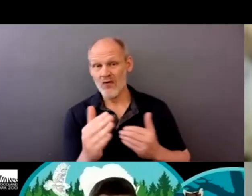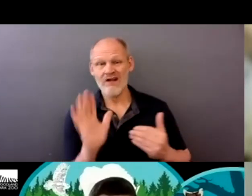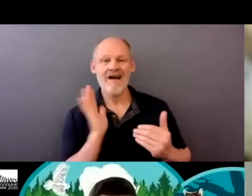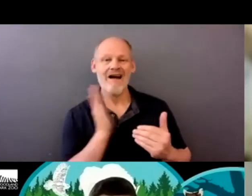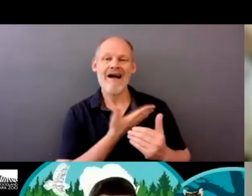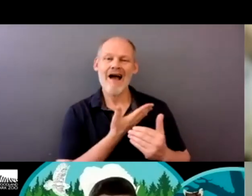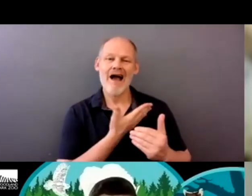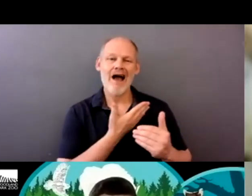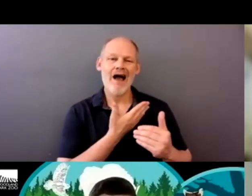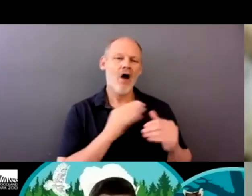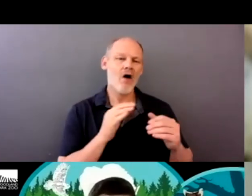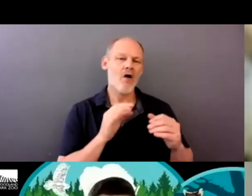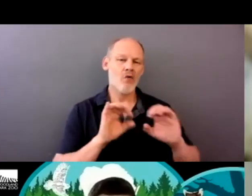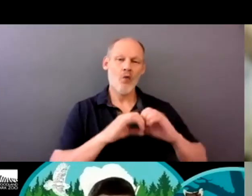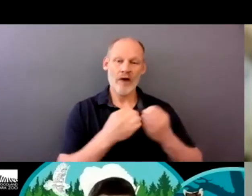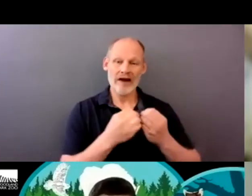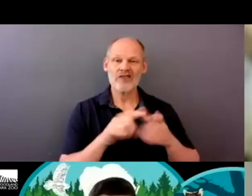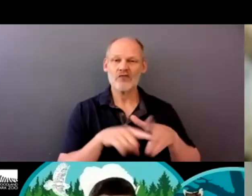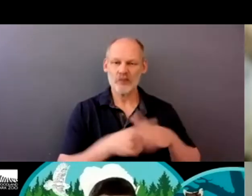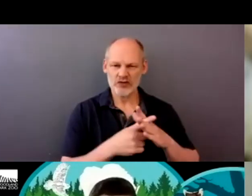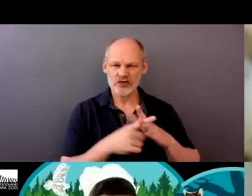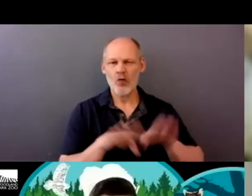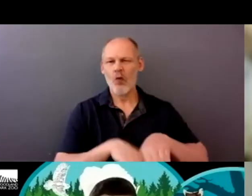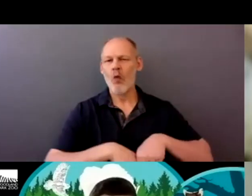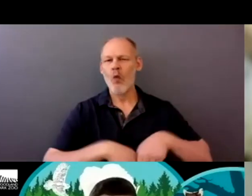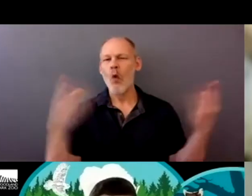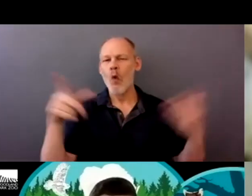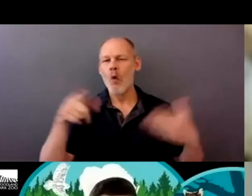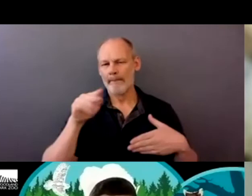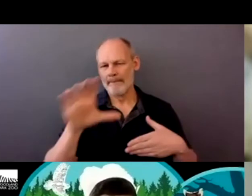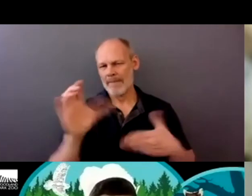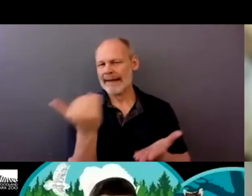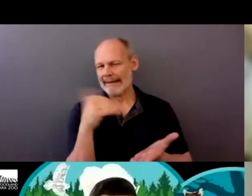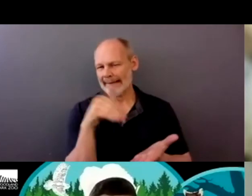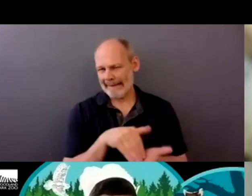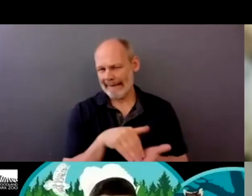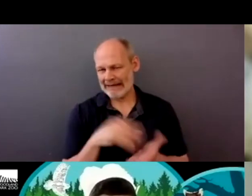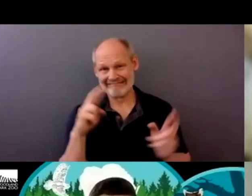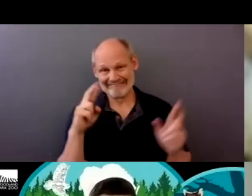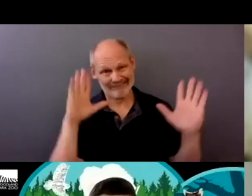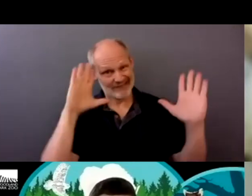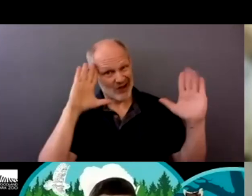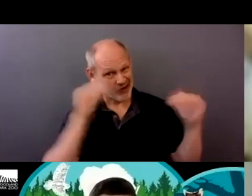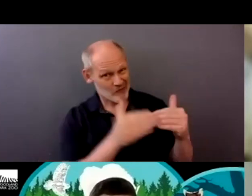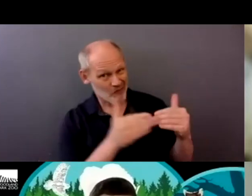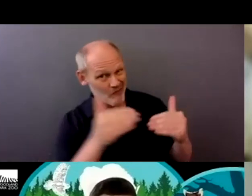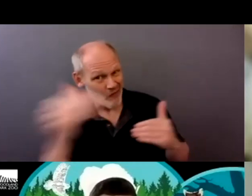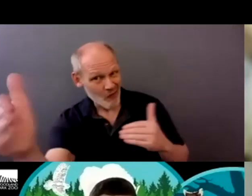to offer hybrid form of in person and continue to offer virtual opportunities.